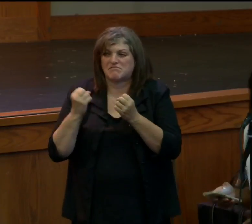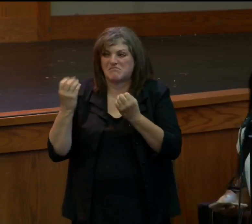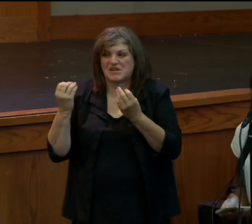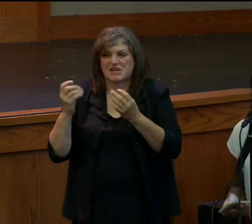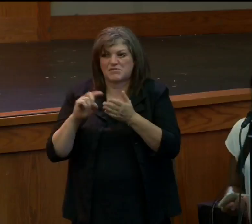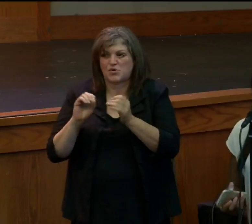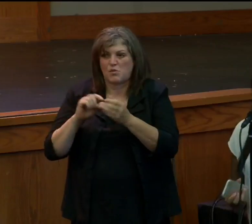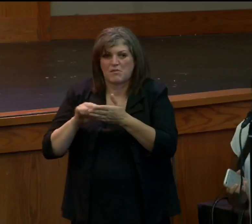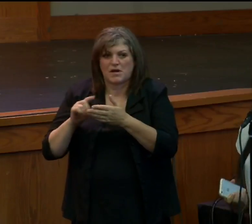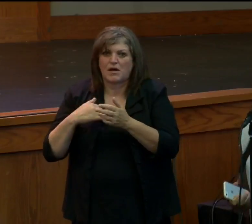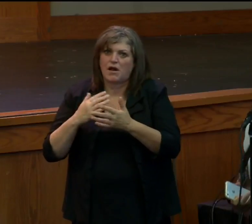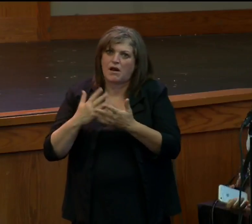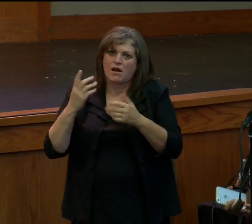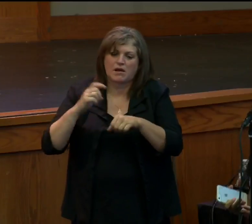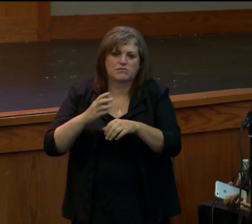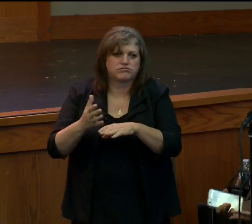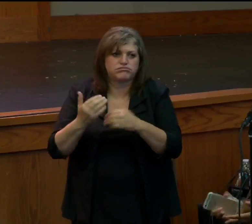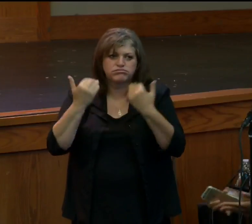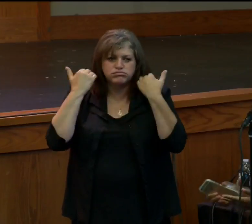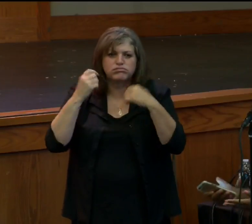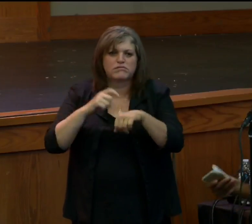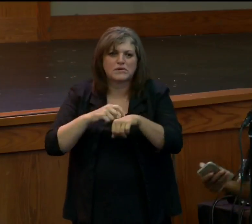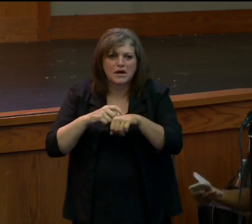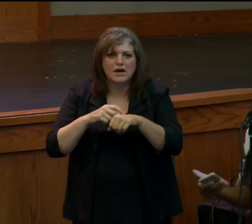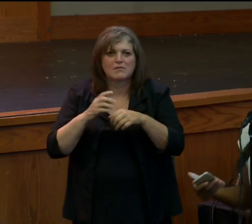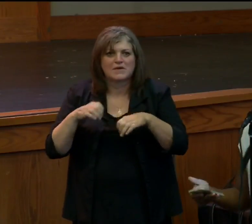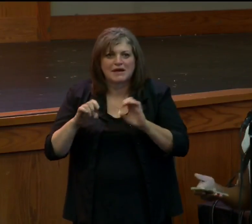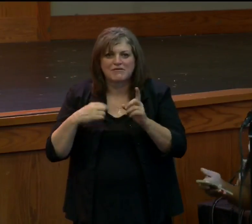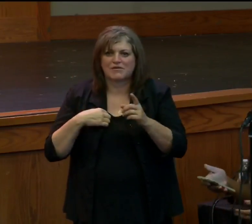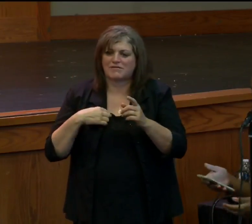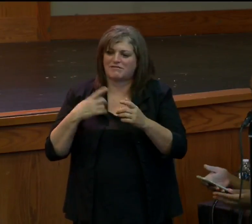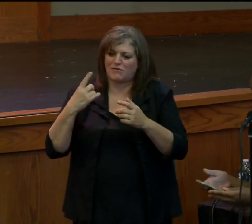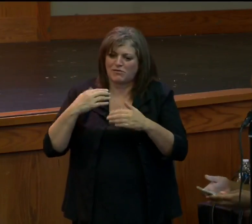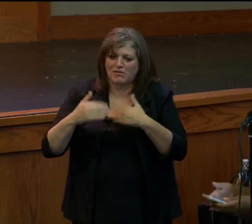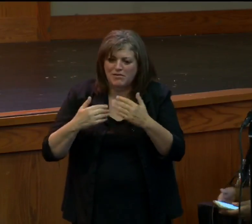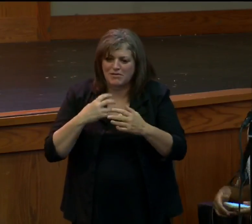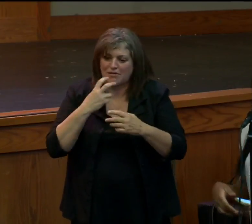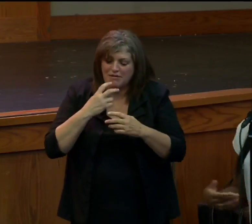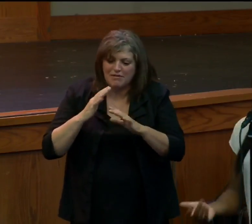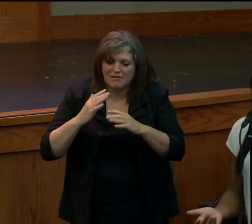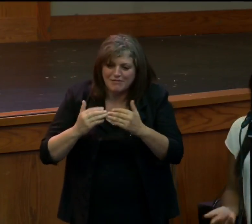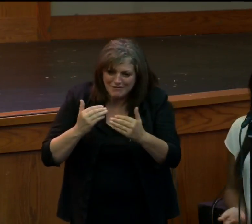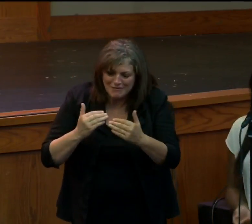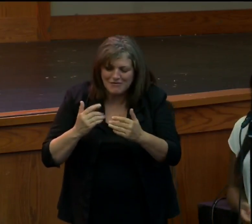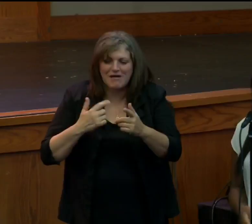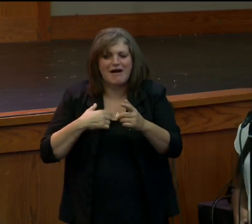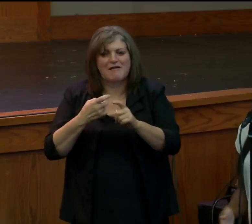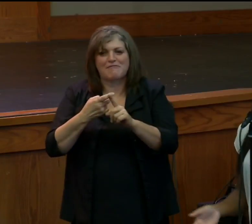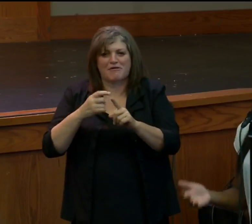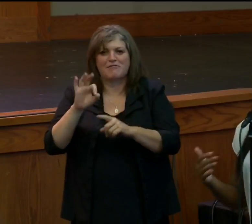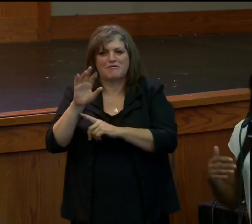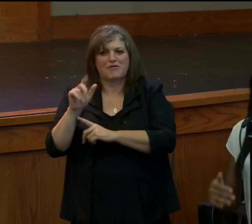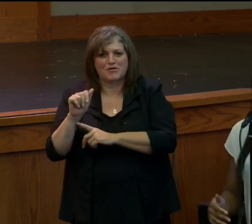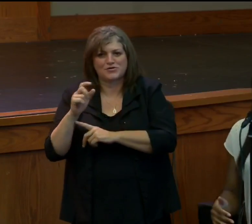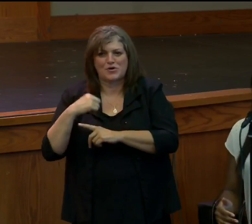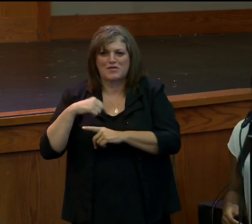AND IT TAKES A LOT OF TIME AND EFFORT TO GET THIS WORK MOVING FORWARD. SO AGAIN I AM FROM THE STATE OF FLORIDA SO THIS IS ALL NEW TO